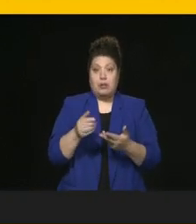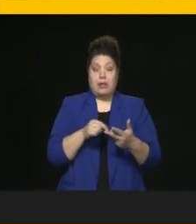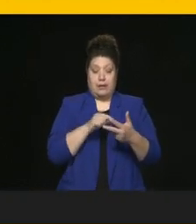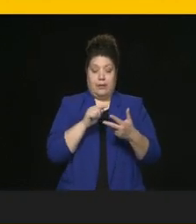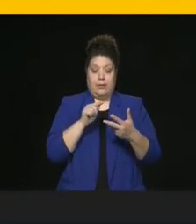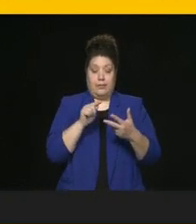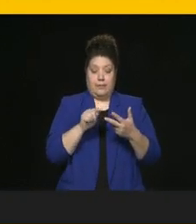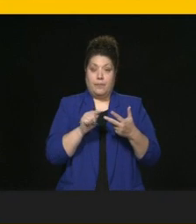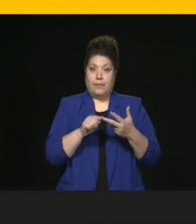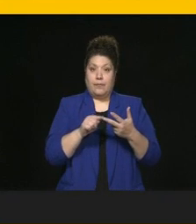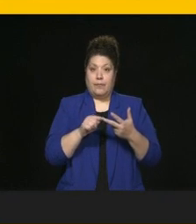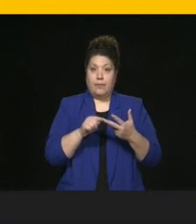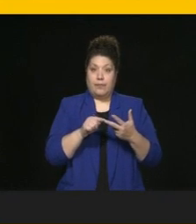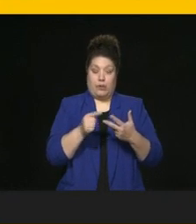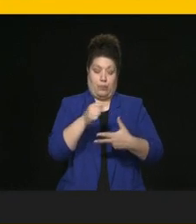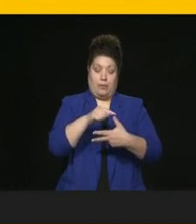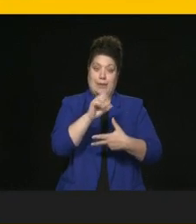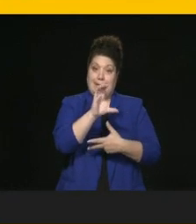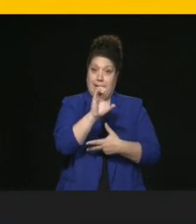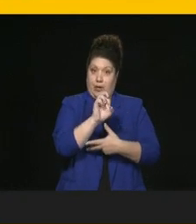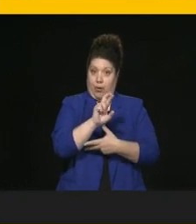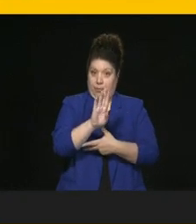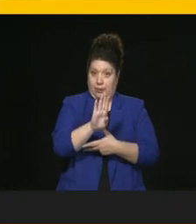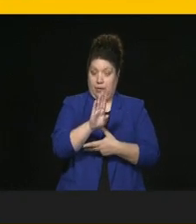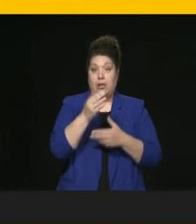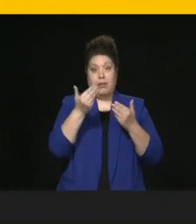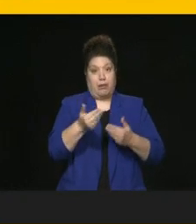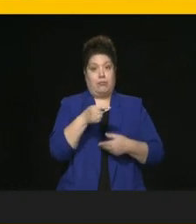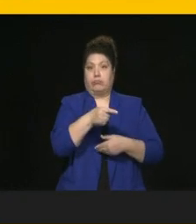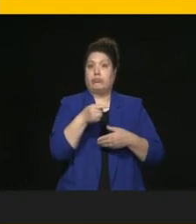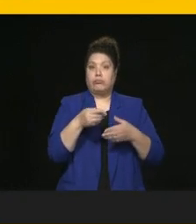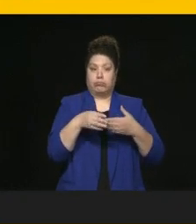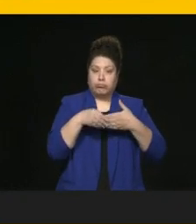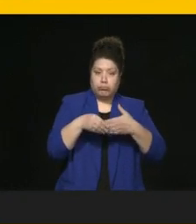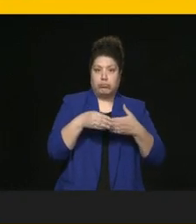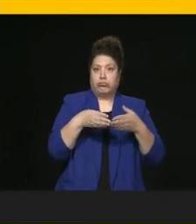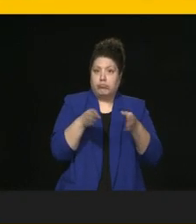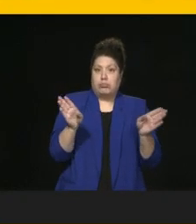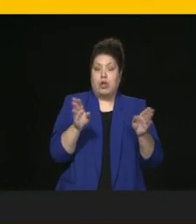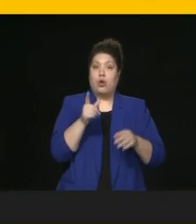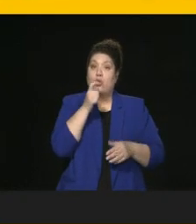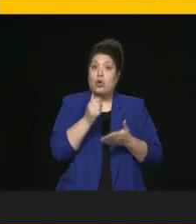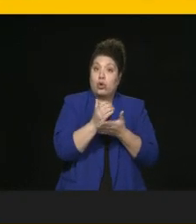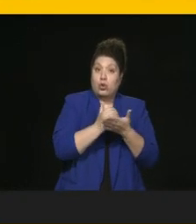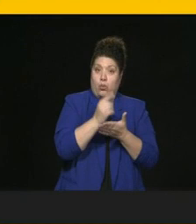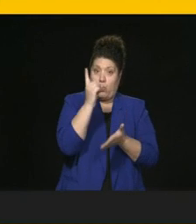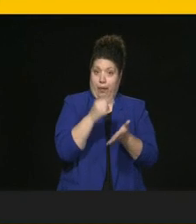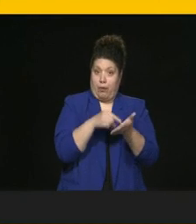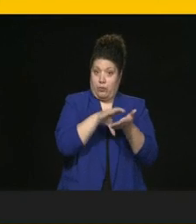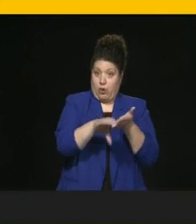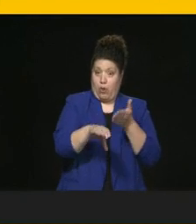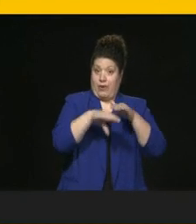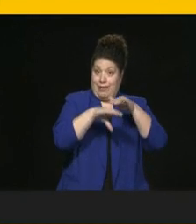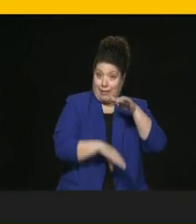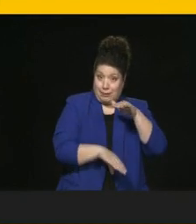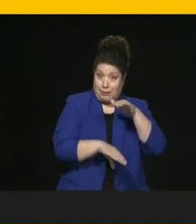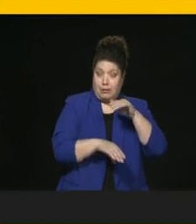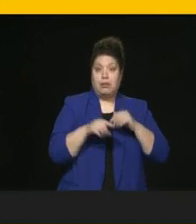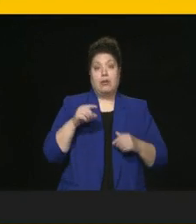THREE-PART ECONOMIC ACTION PLAN. THE CANADA EMERGENCY RESPONSE BENEFIT.